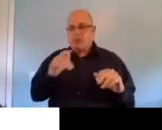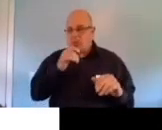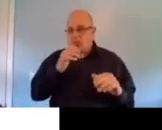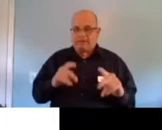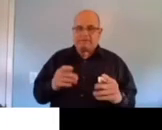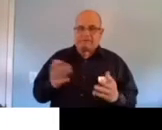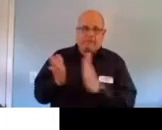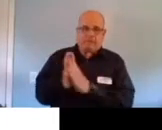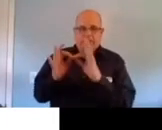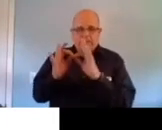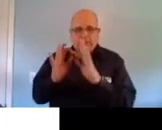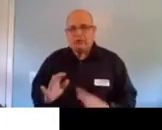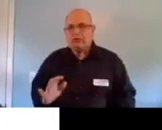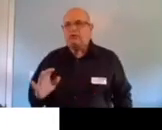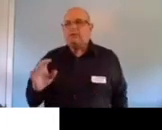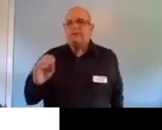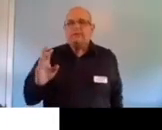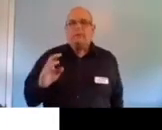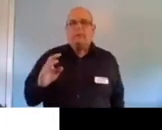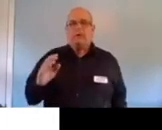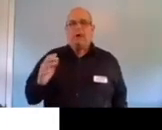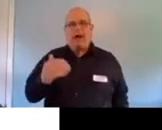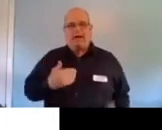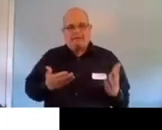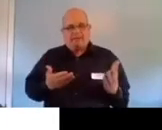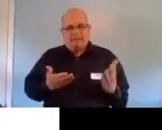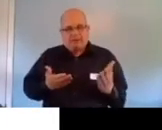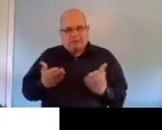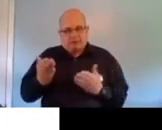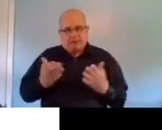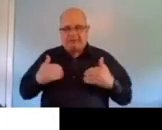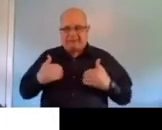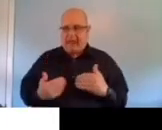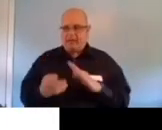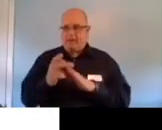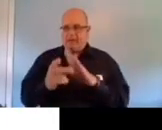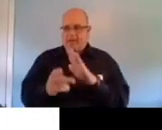you might want to think about having a service animal policy, there are lots of hot topics